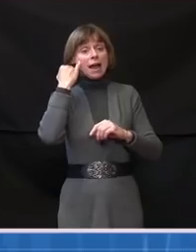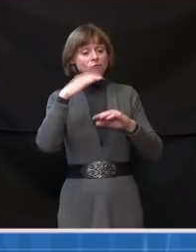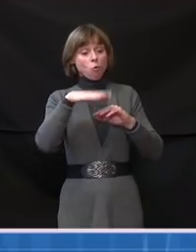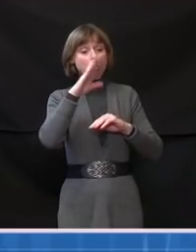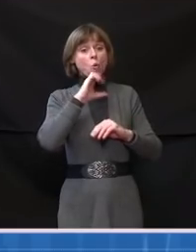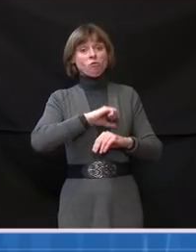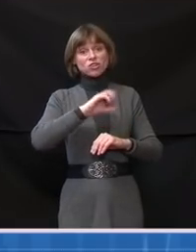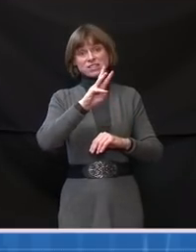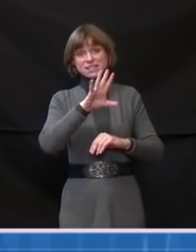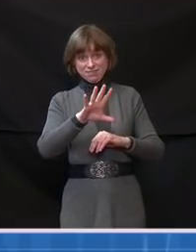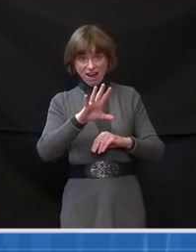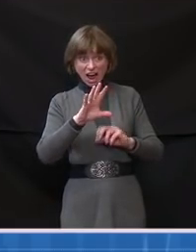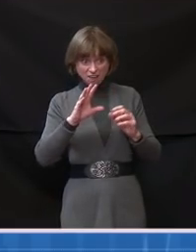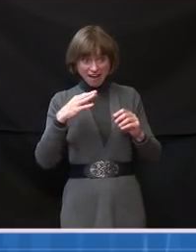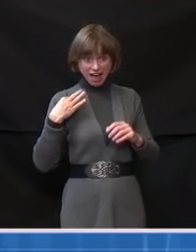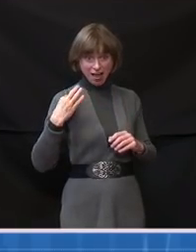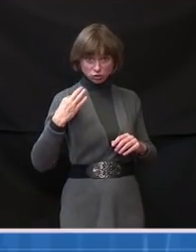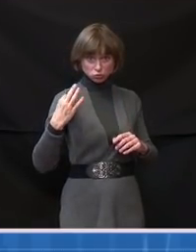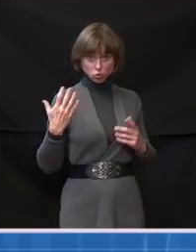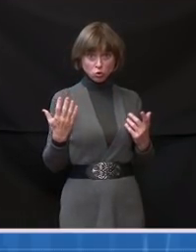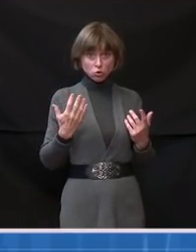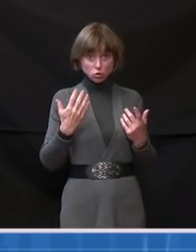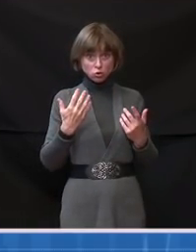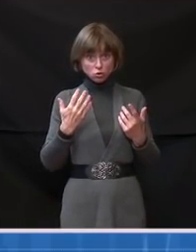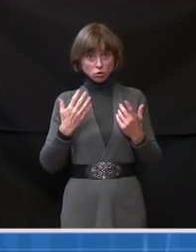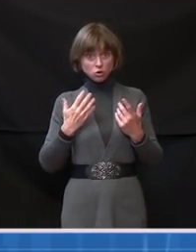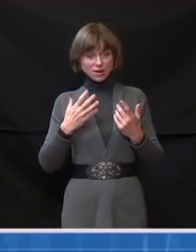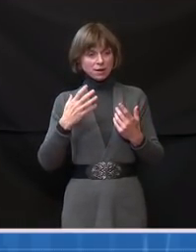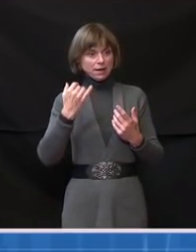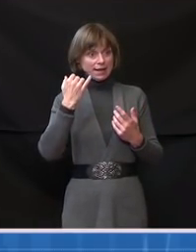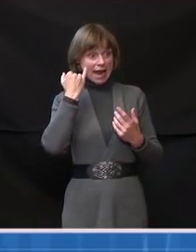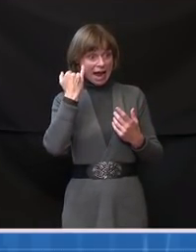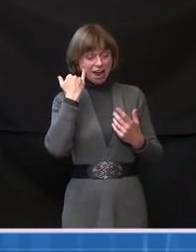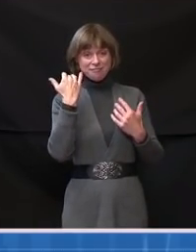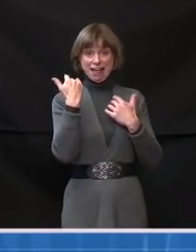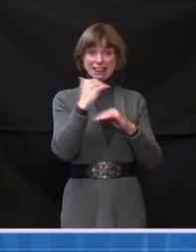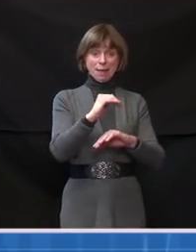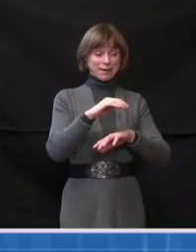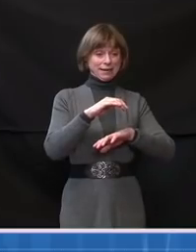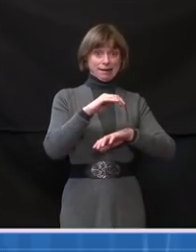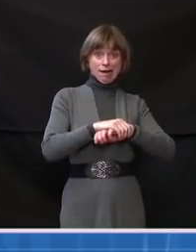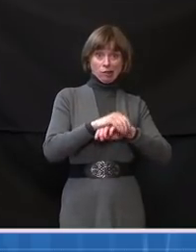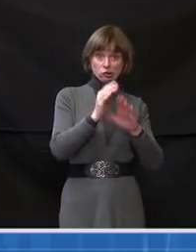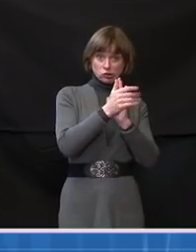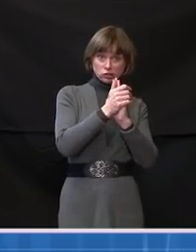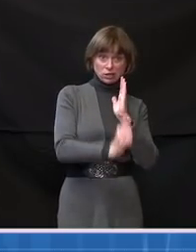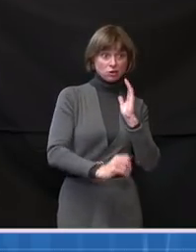that because someone has limited English proficiency or experiences homelessness, that these Federally Qualified Centers